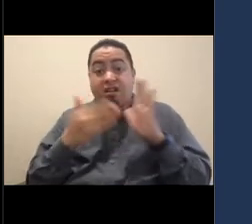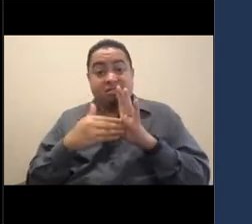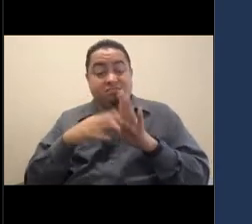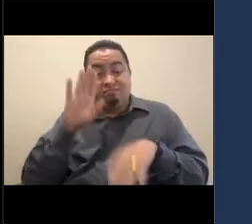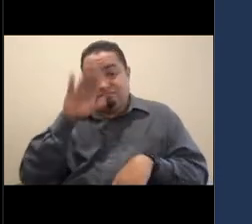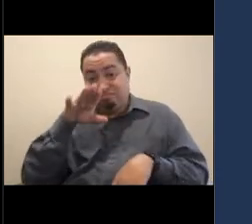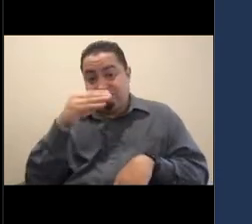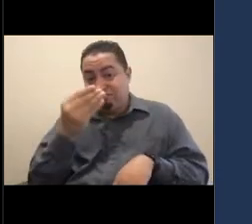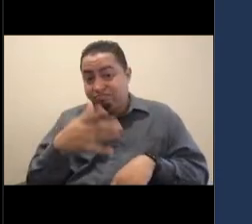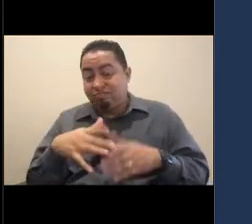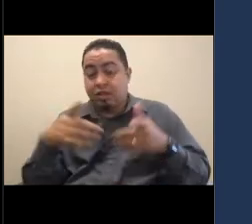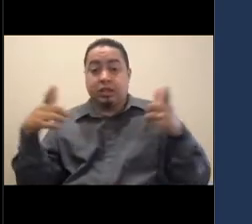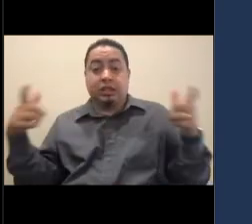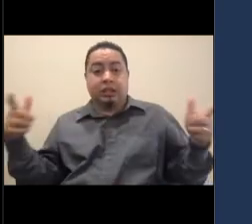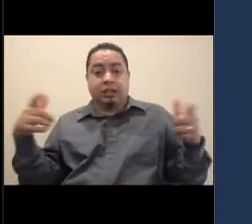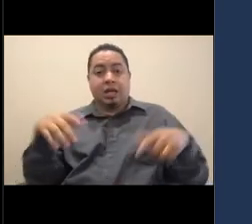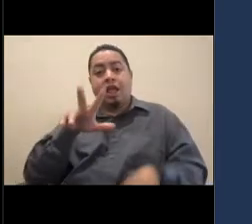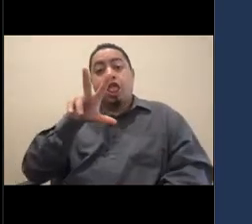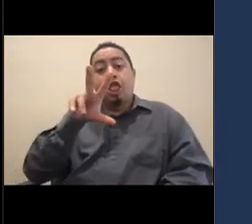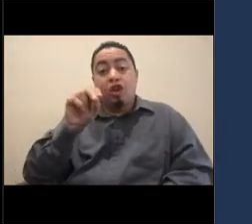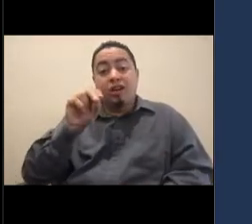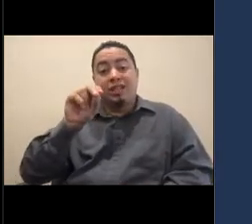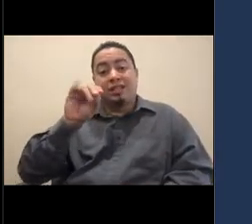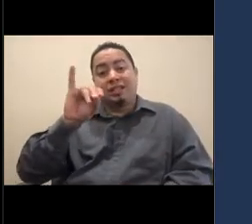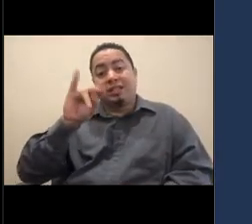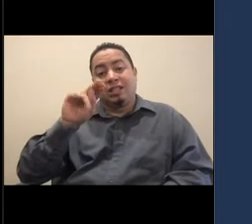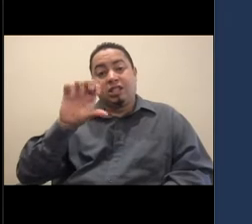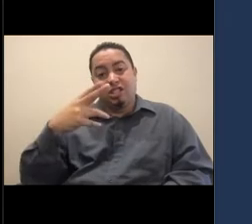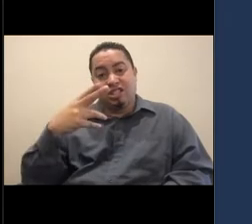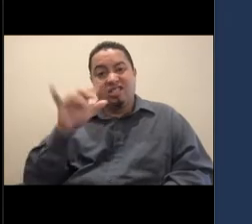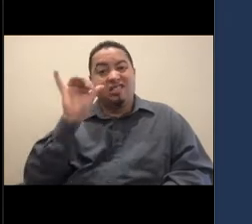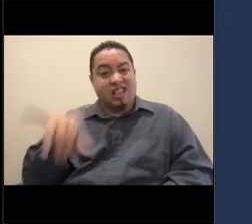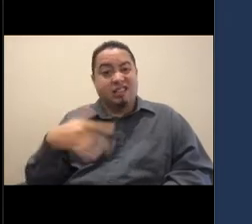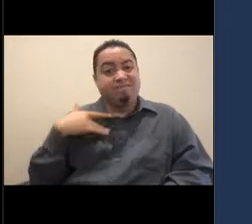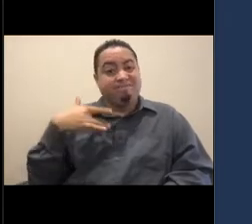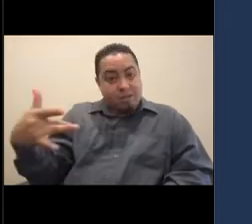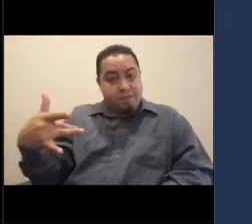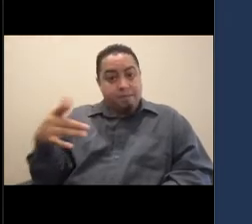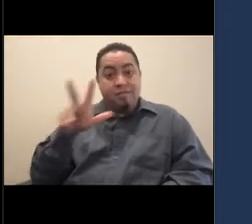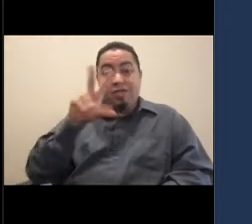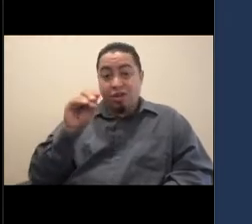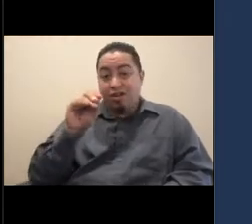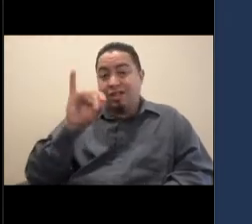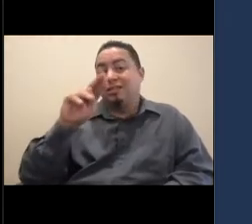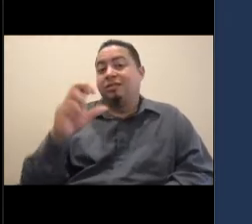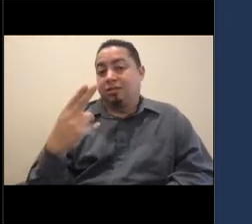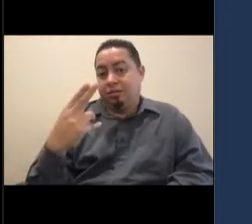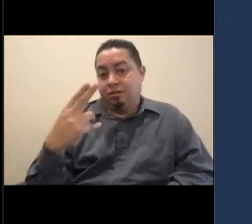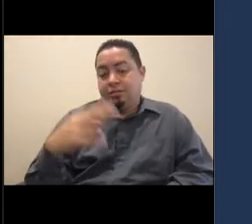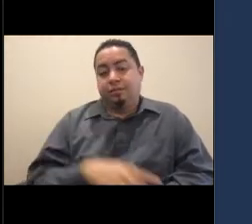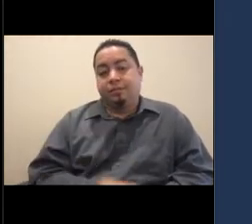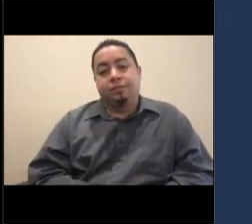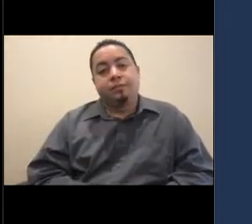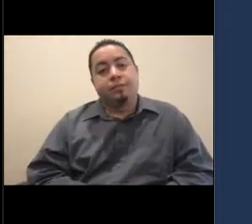30 inches is a pretty decent sized lake trout. [Grace] And Sarah wonders,